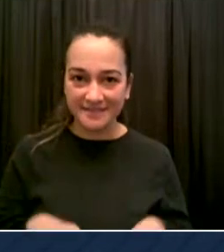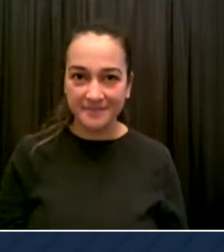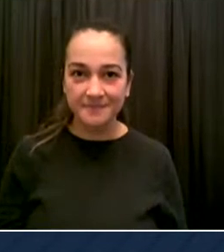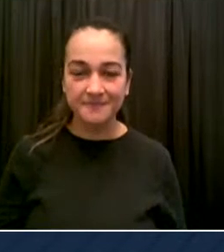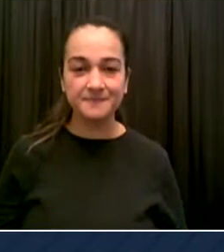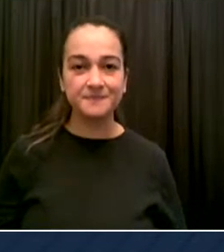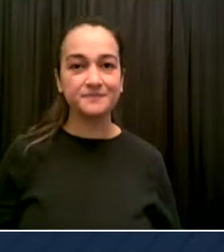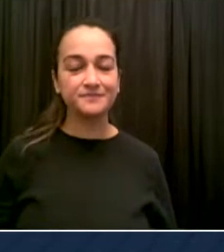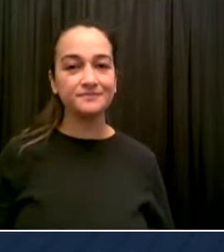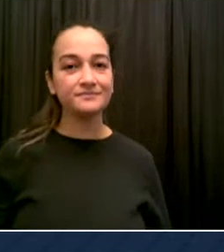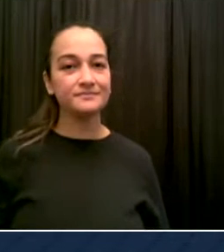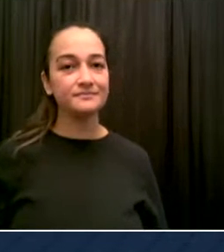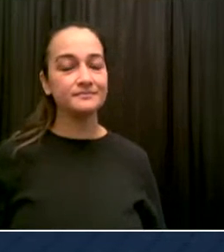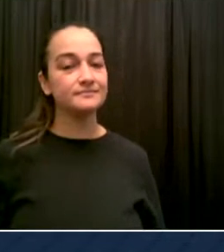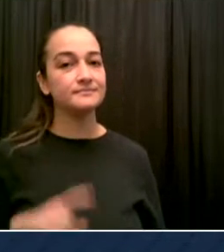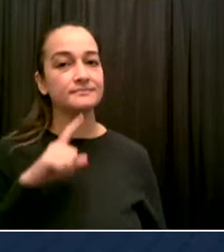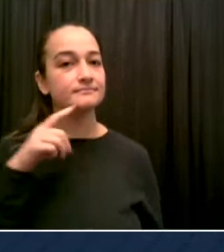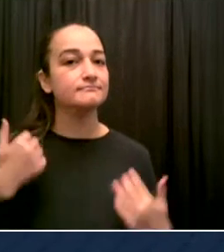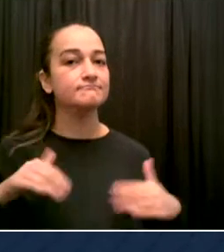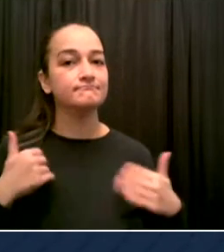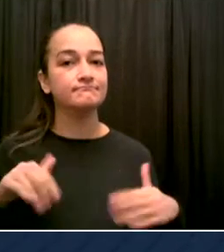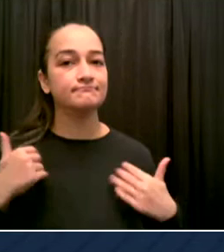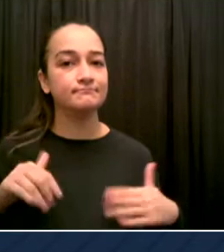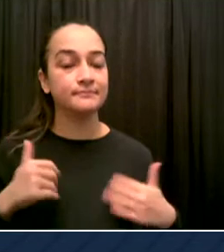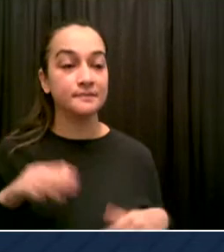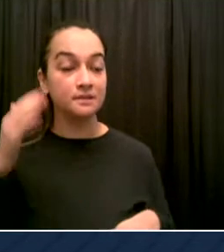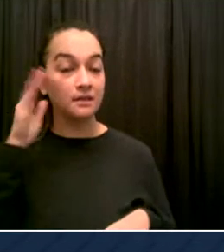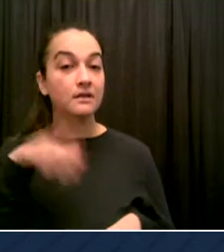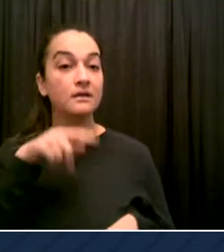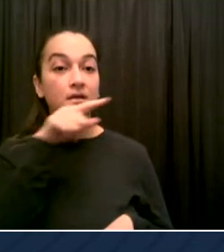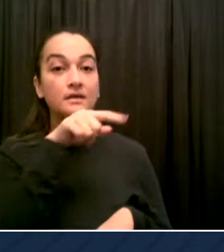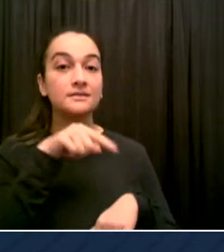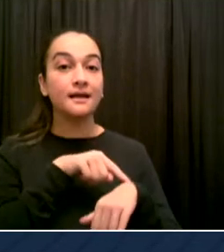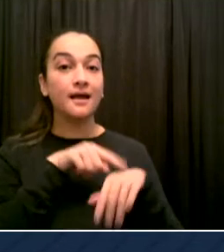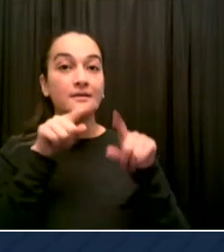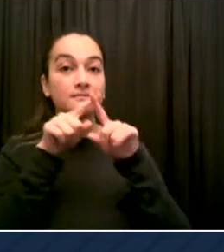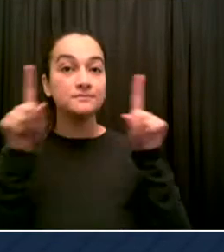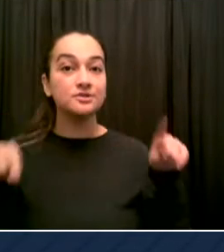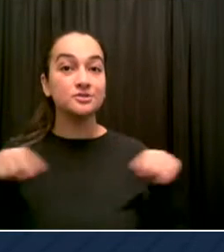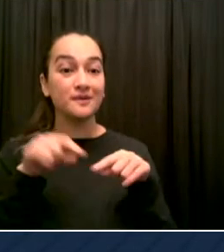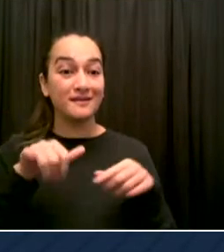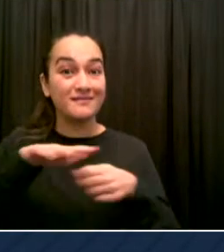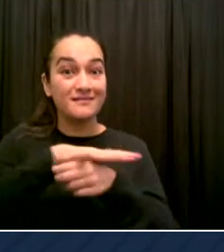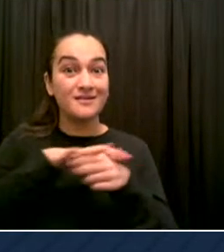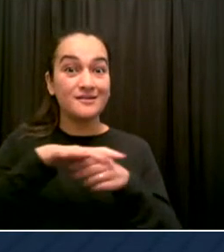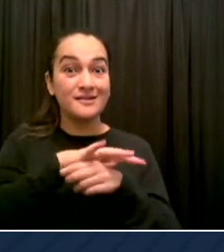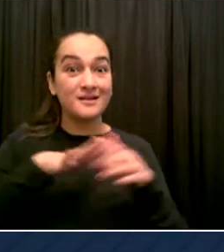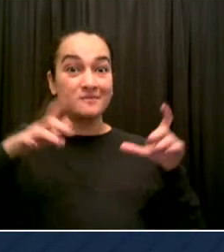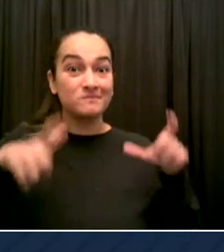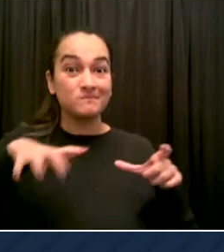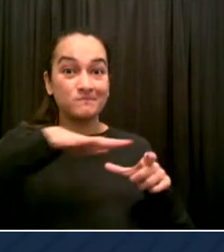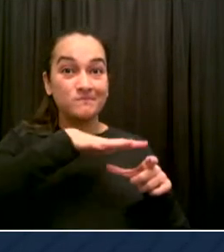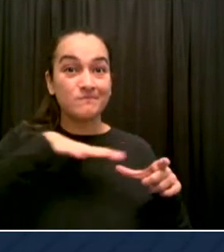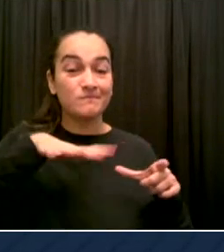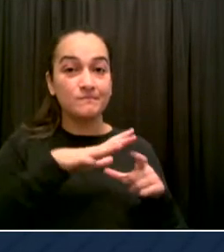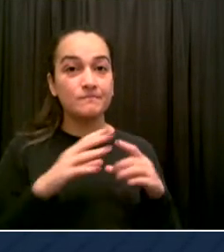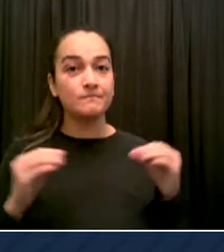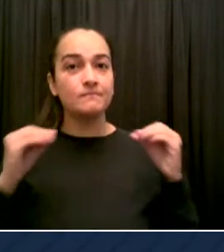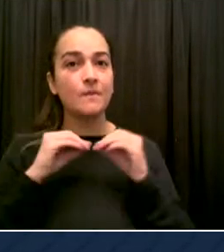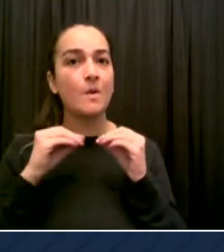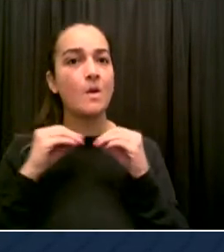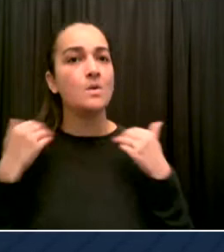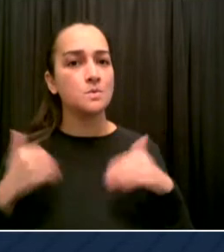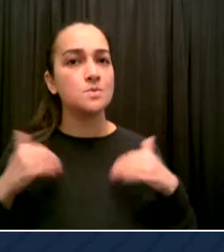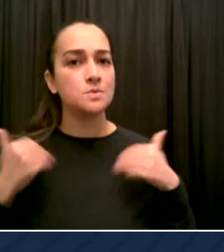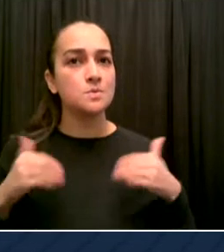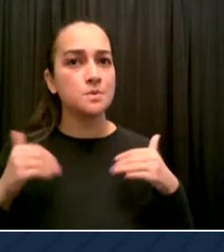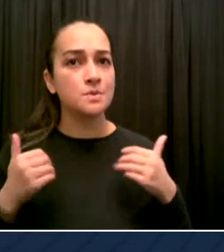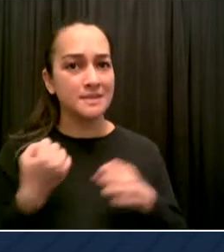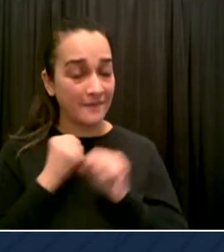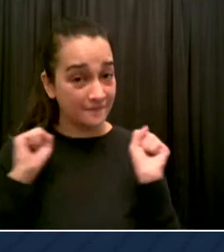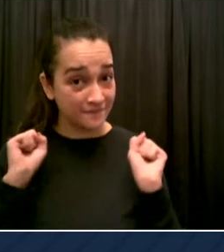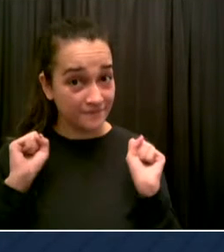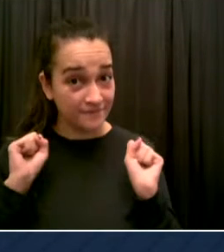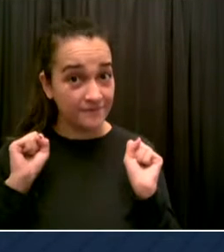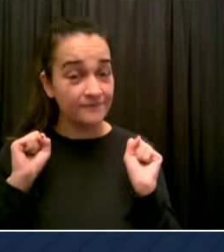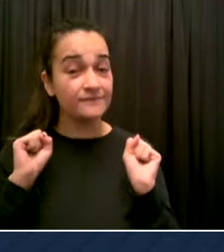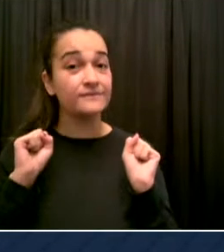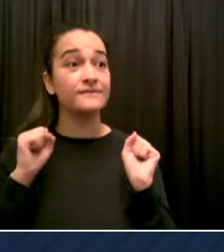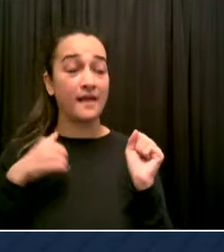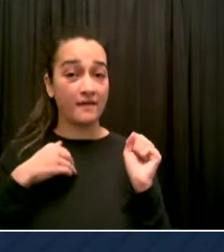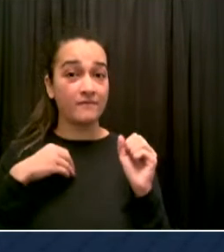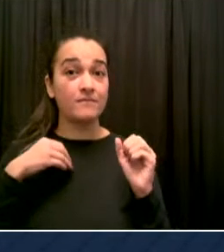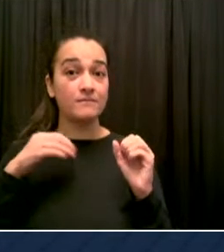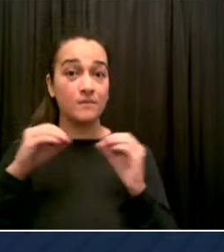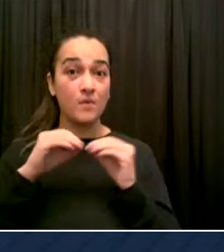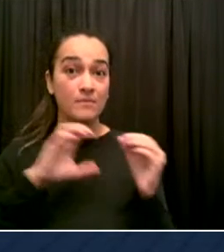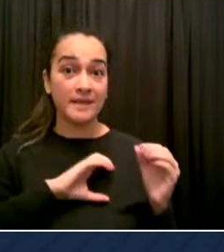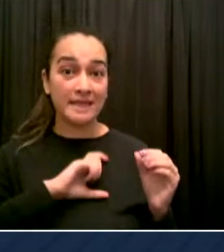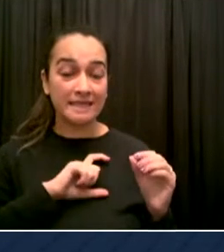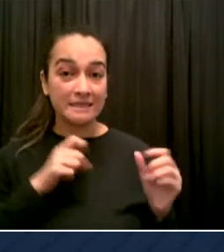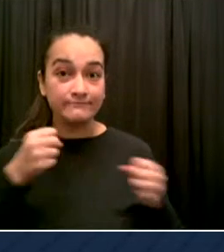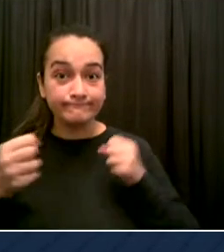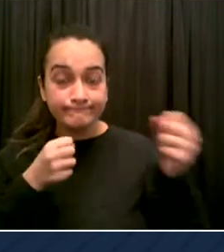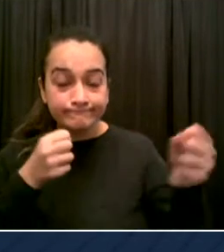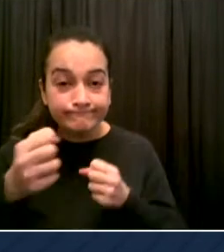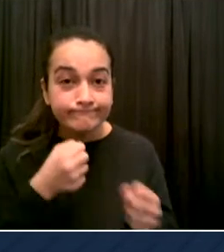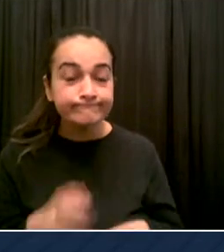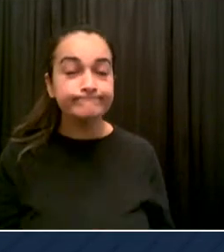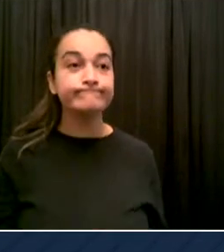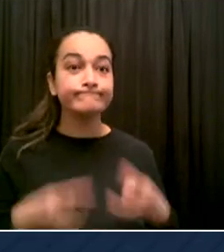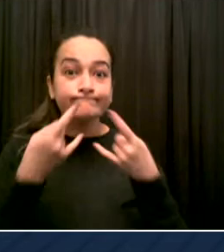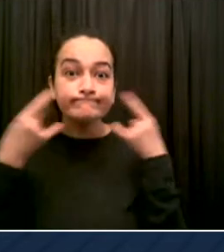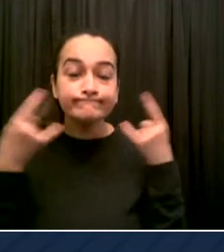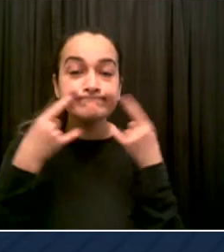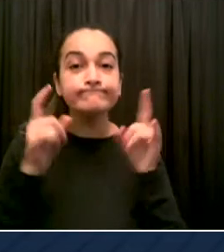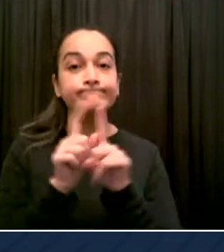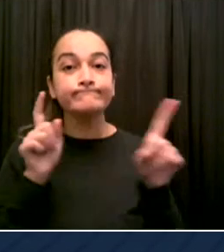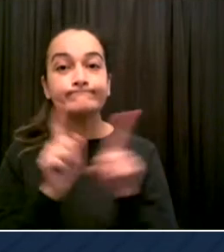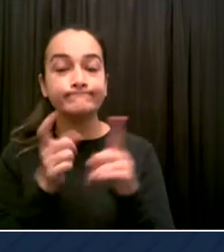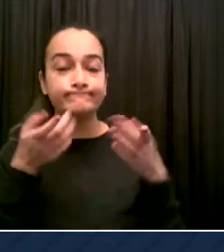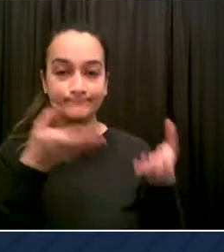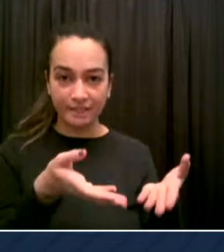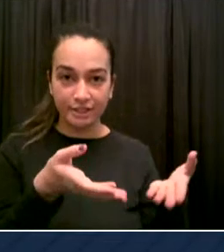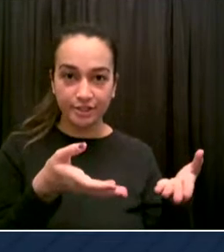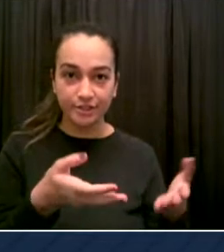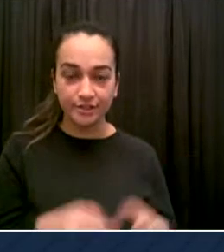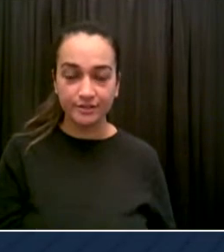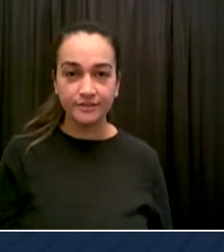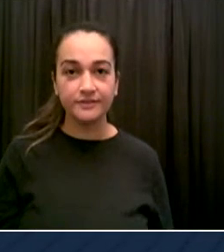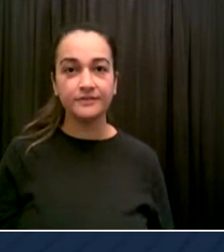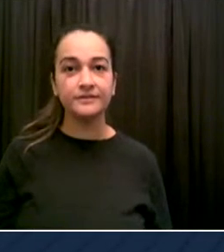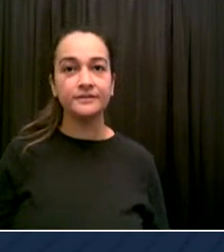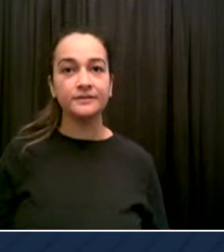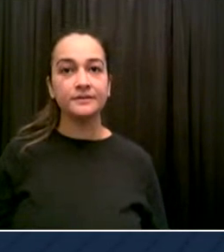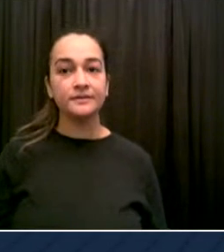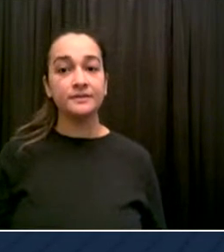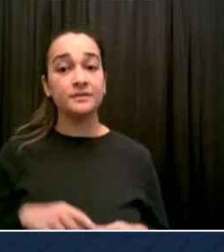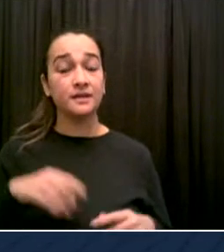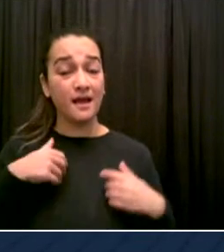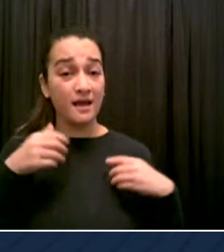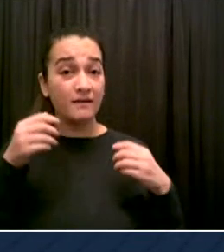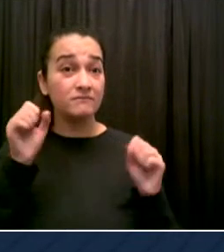WHICH ALLOWED THE TIMES SQUARE